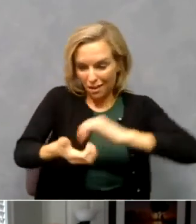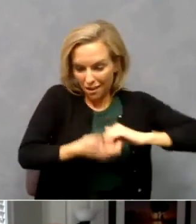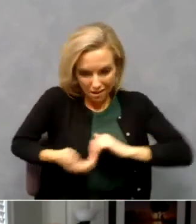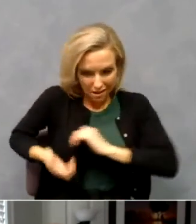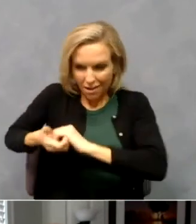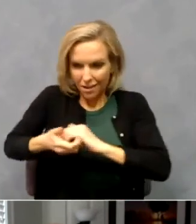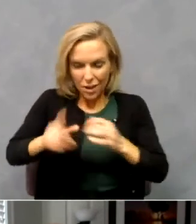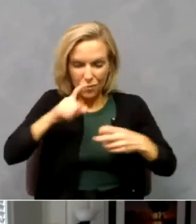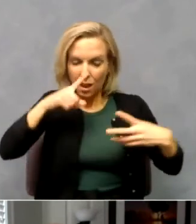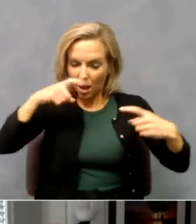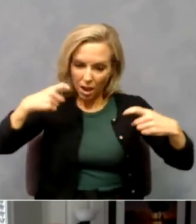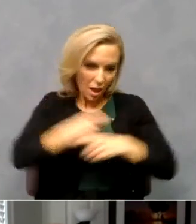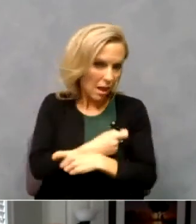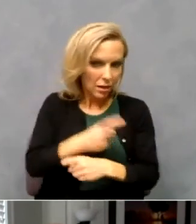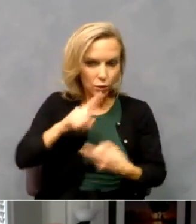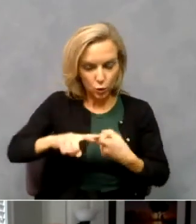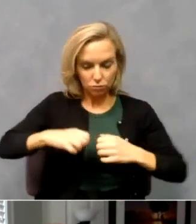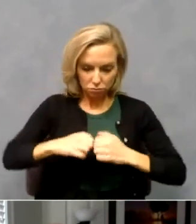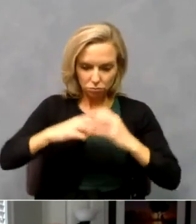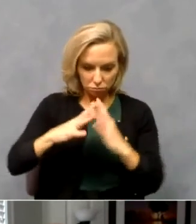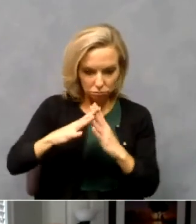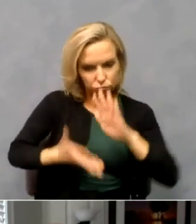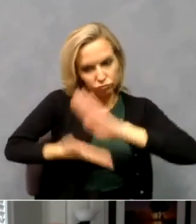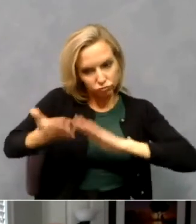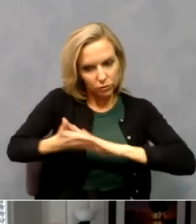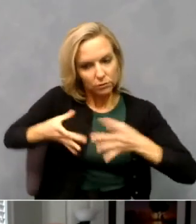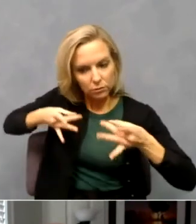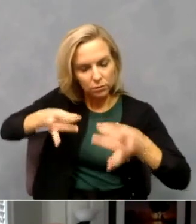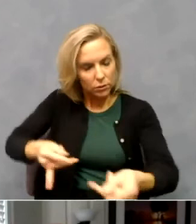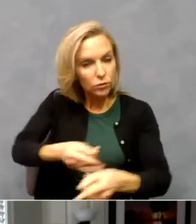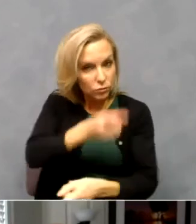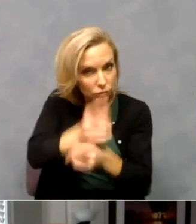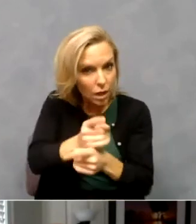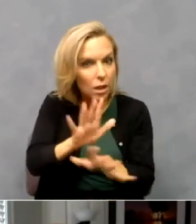and running inefficient. It is inevitable. There will be frustrations,